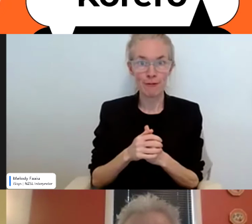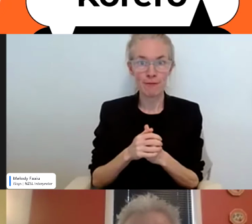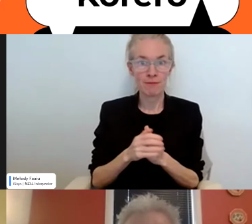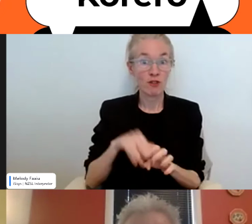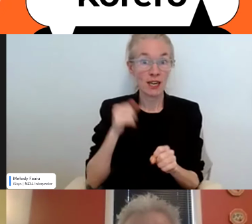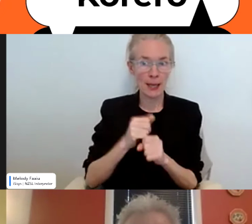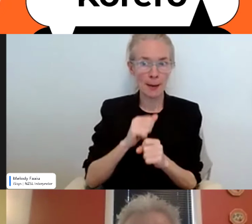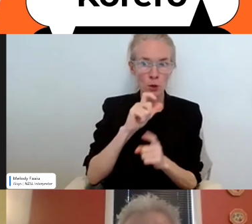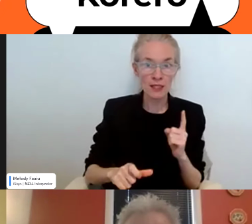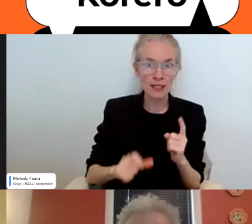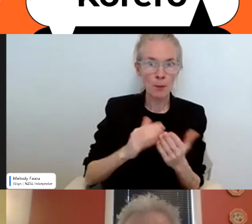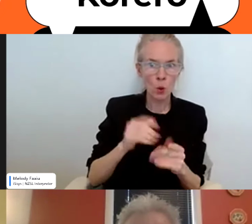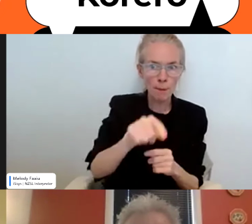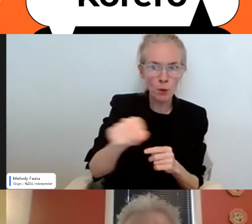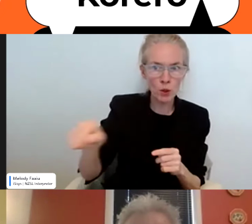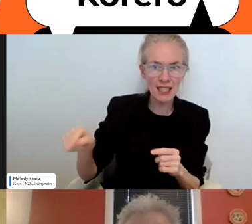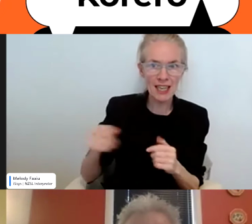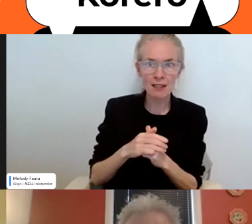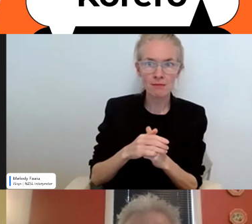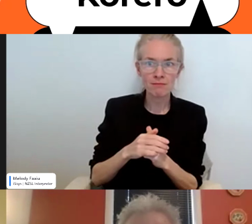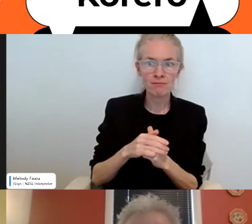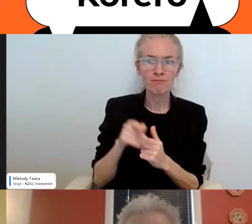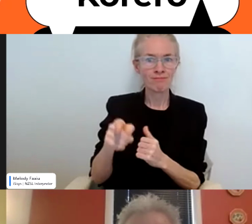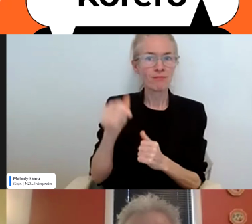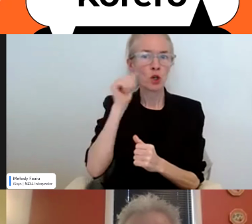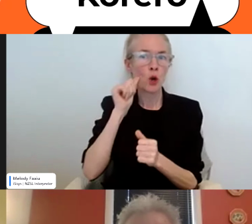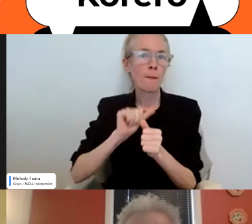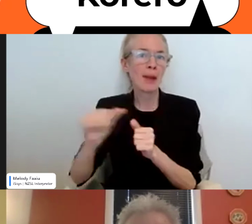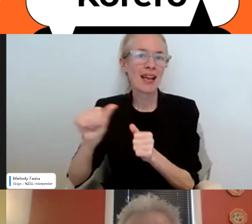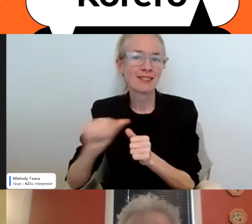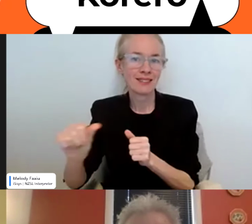that are going to be the best place to build that policy and to come